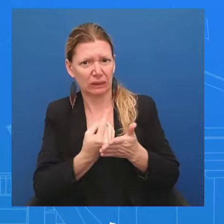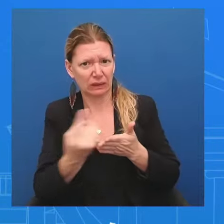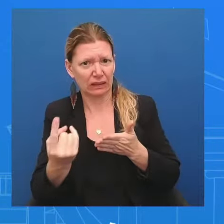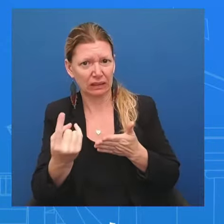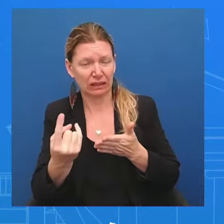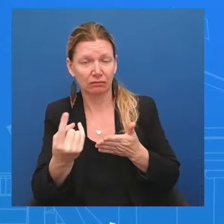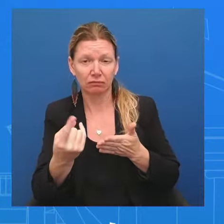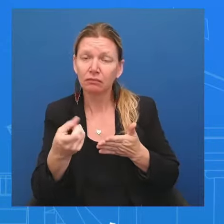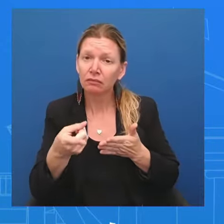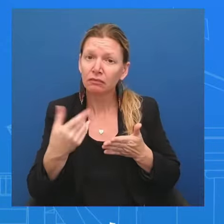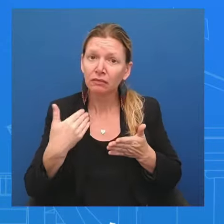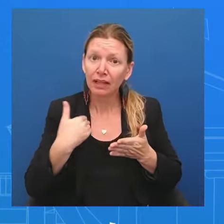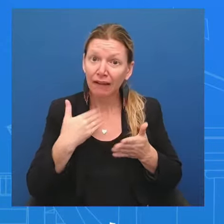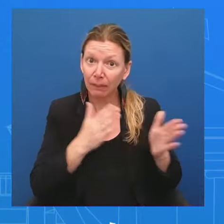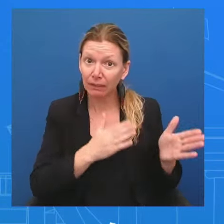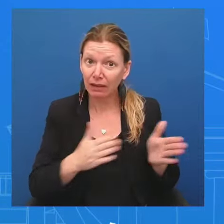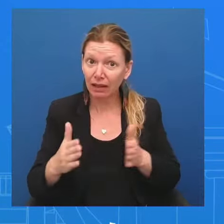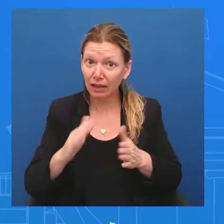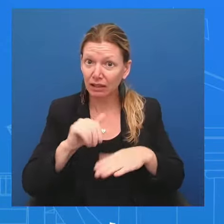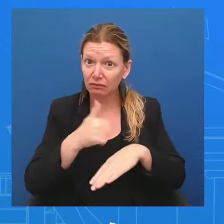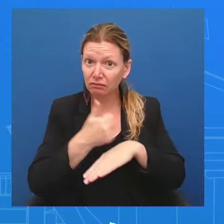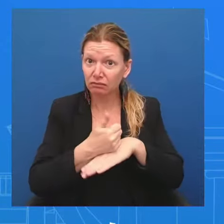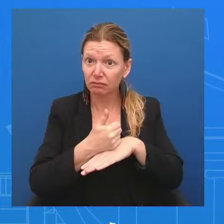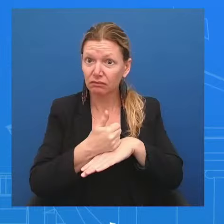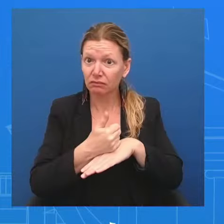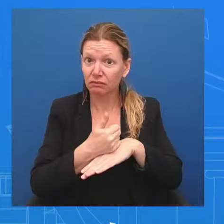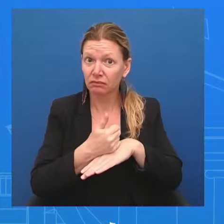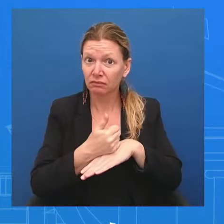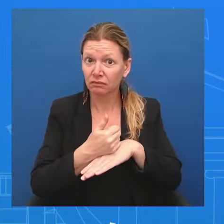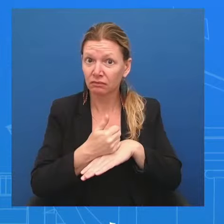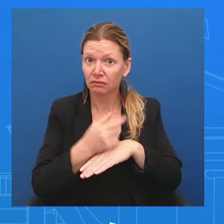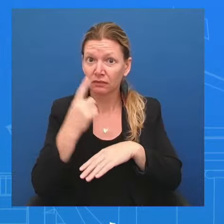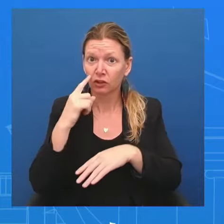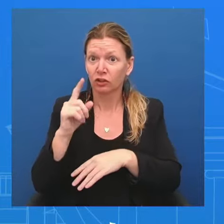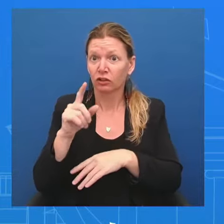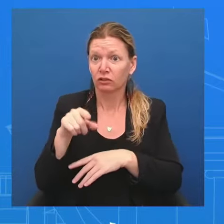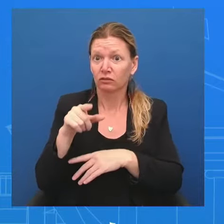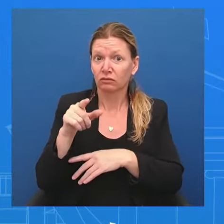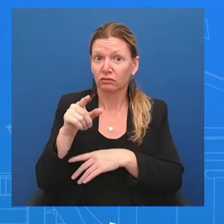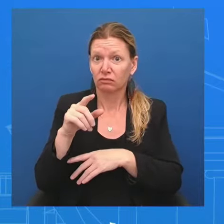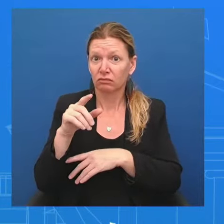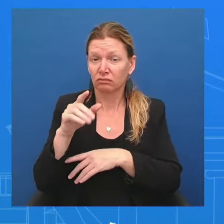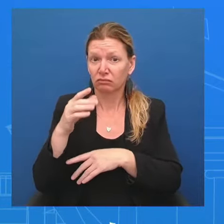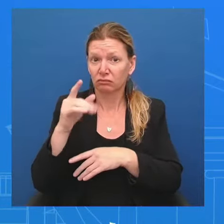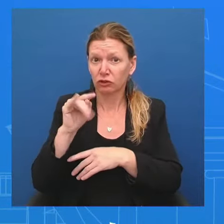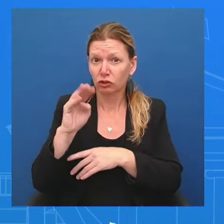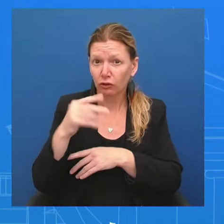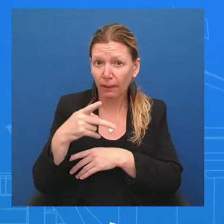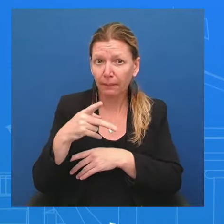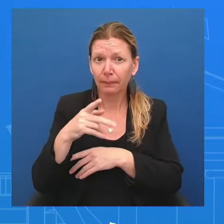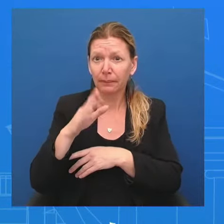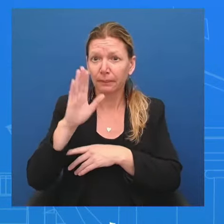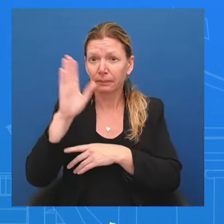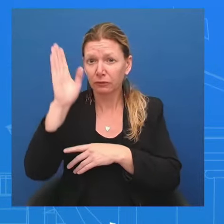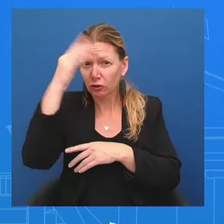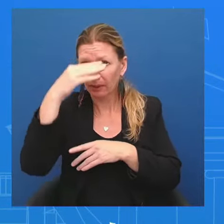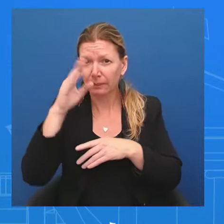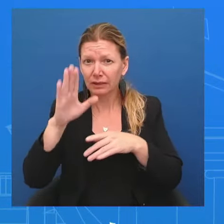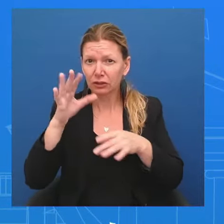on the outcome of his predecessor's criminal trial? Is he going to be watching any -- Ms. Jean-Pierre: This is truly, the president is focused